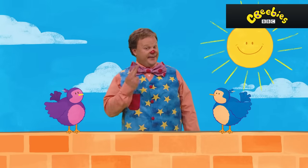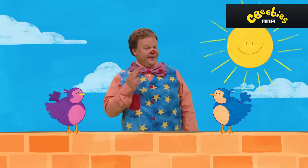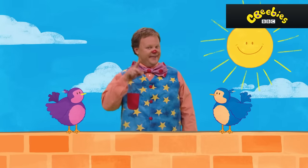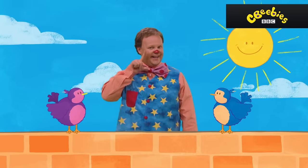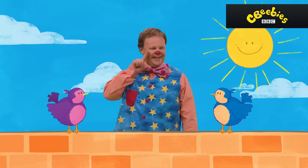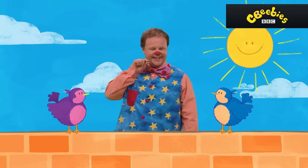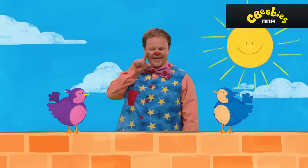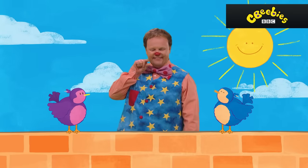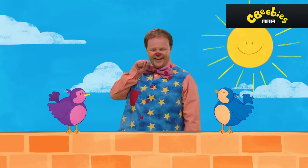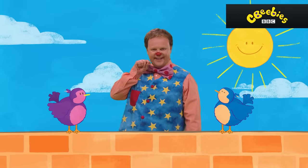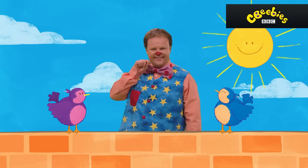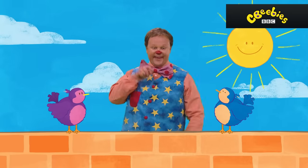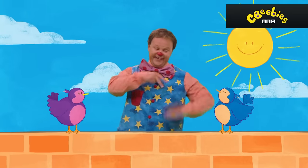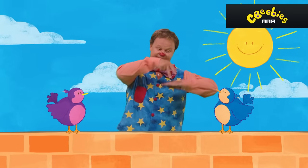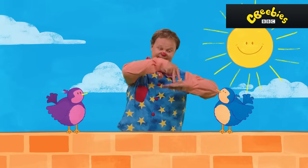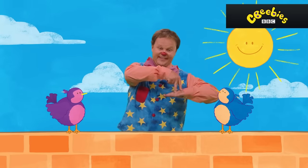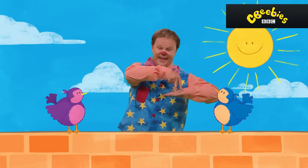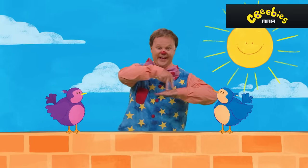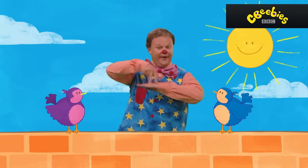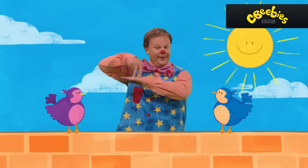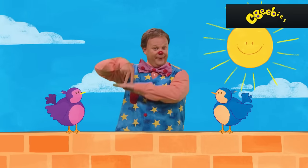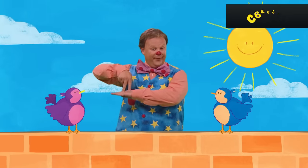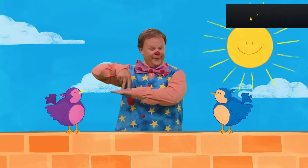two little dickey birds sitting on a wall